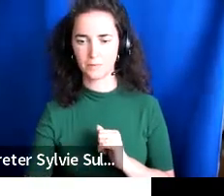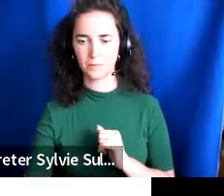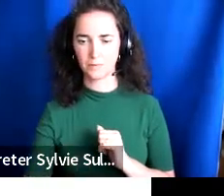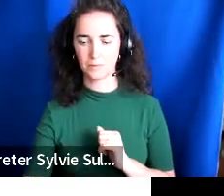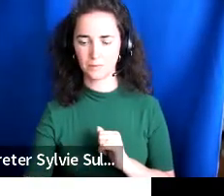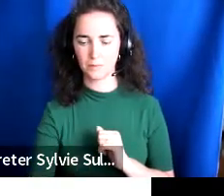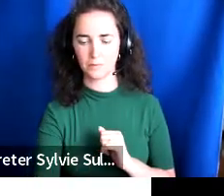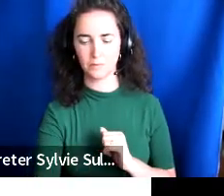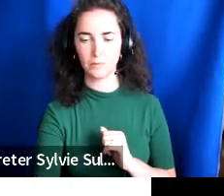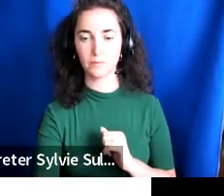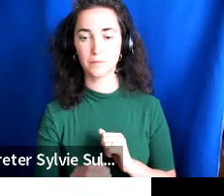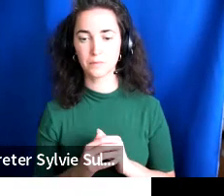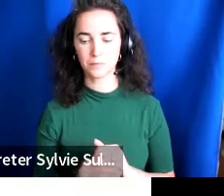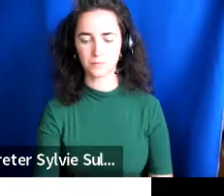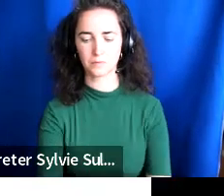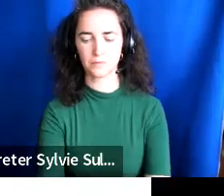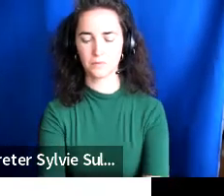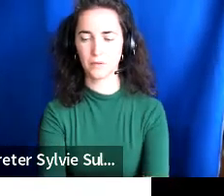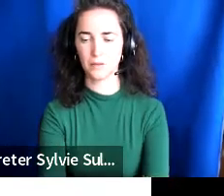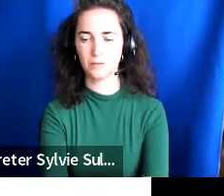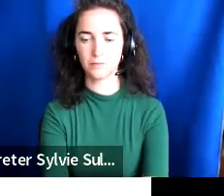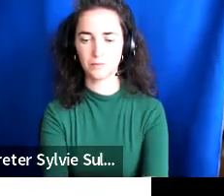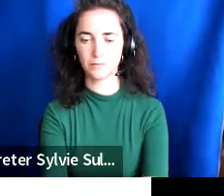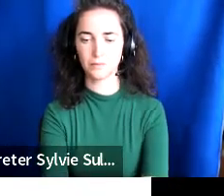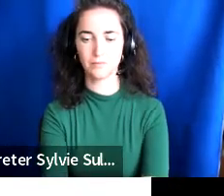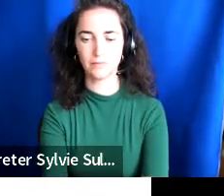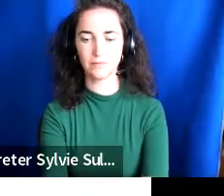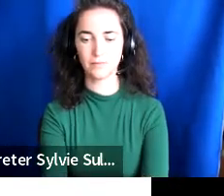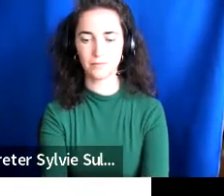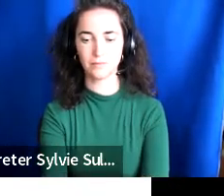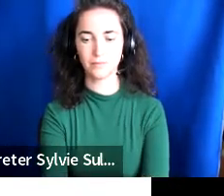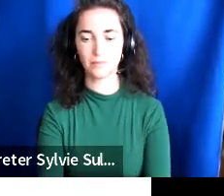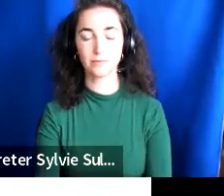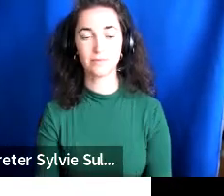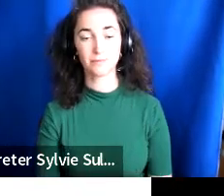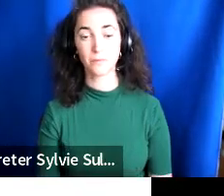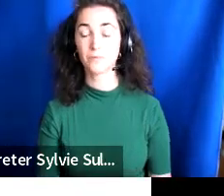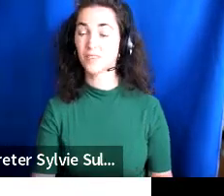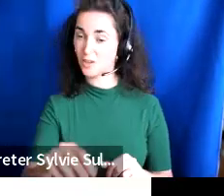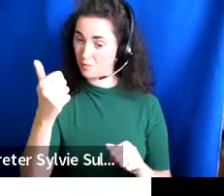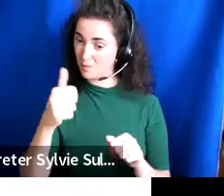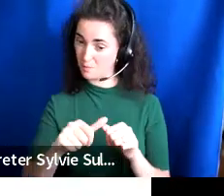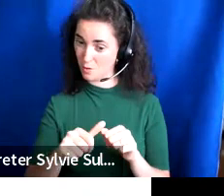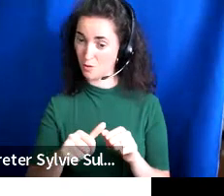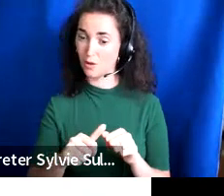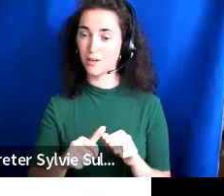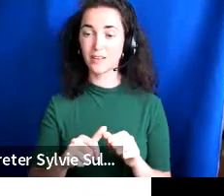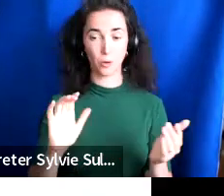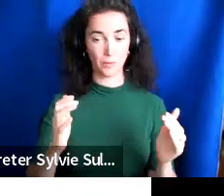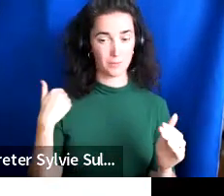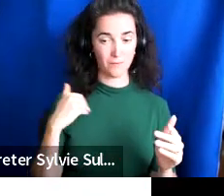In mind that some people do not begin the life race from the same point as others.